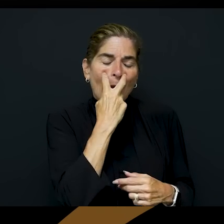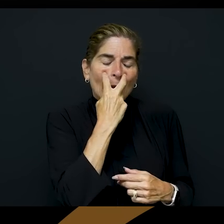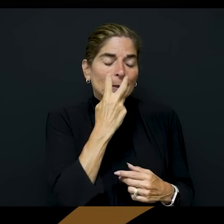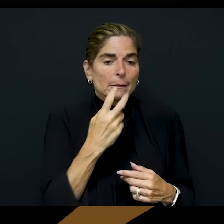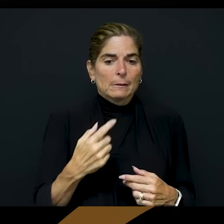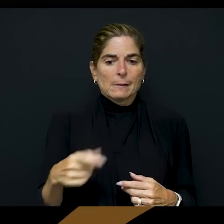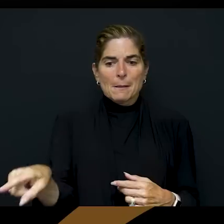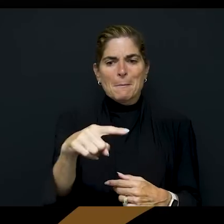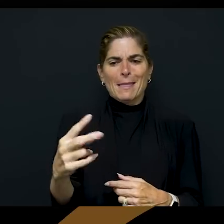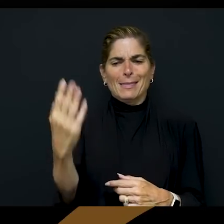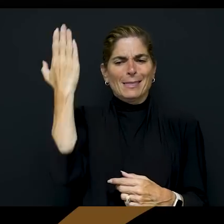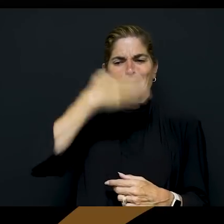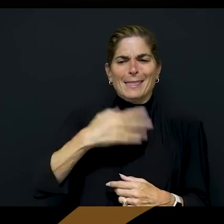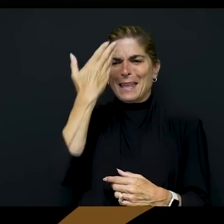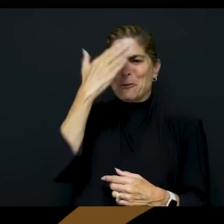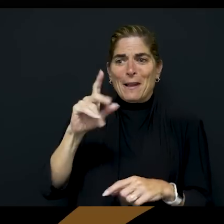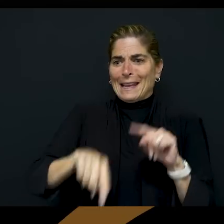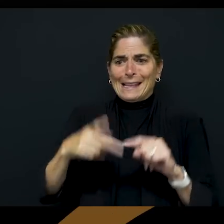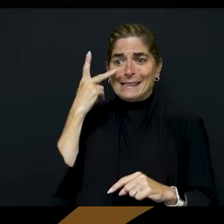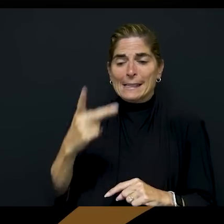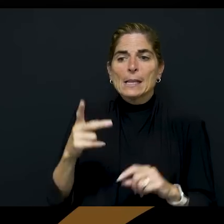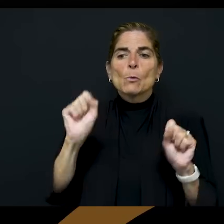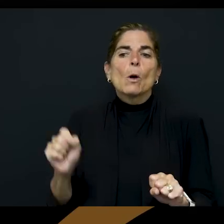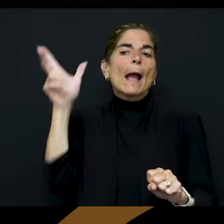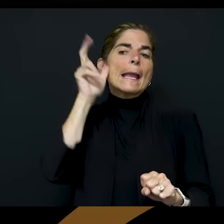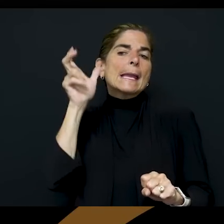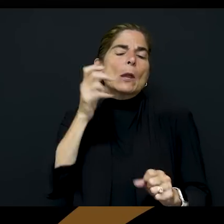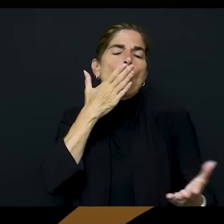but to them I don't think they realize that I can't see because I can hear so well.